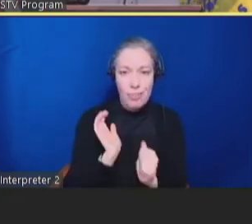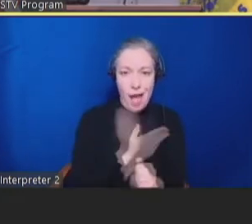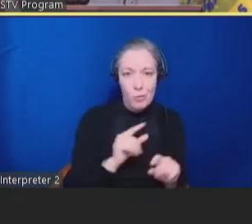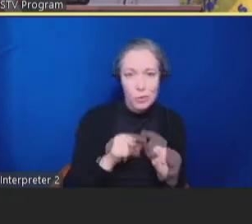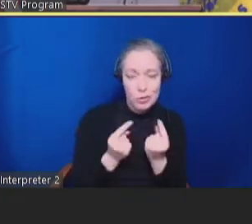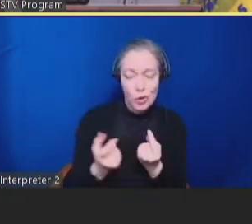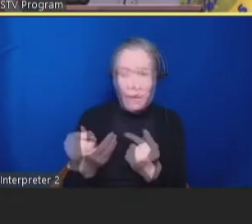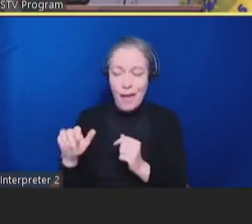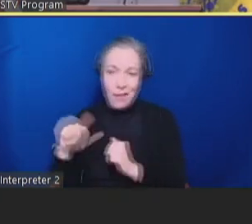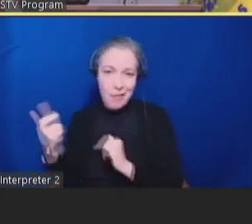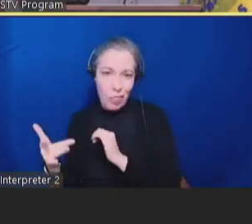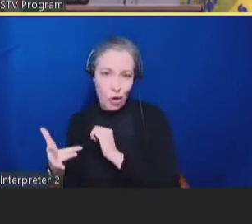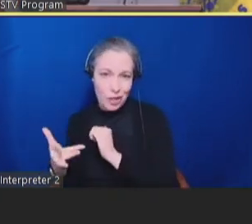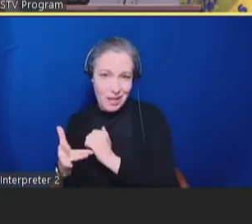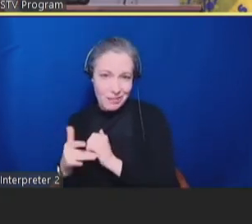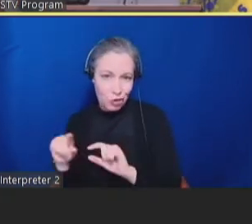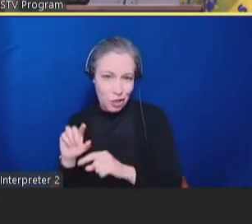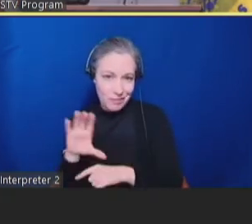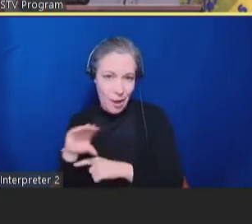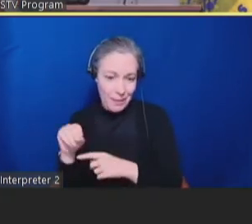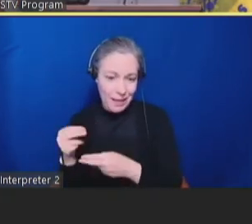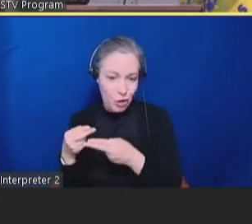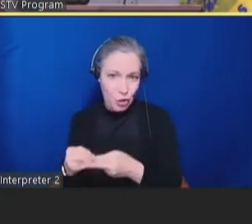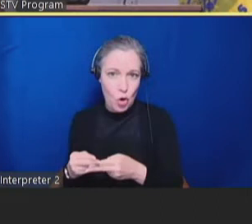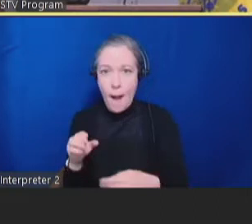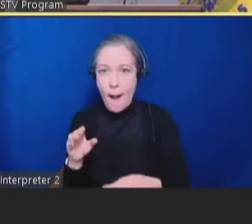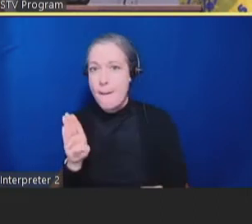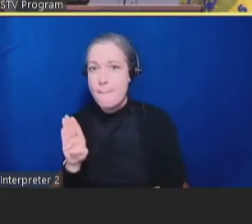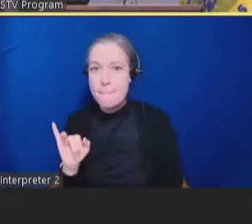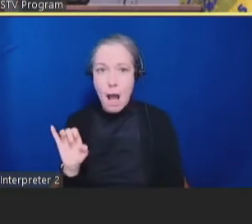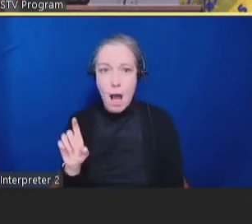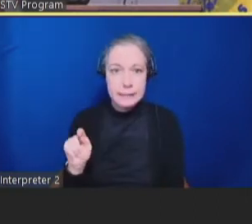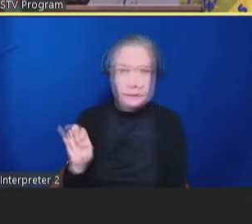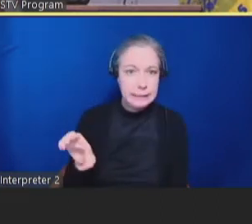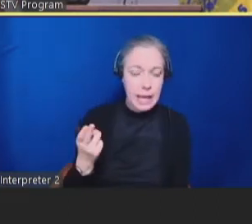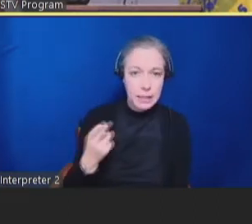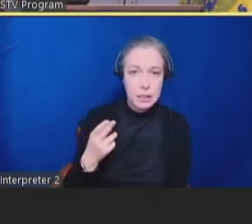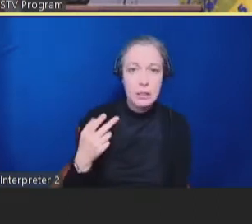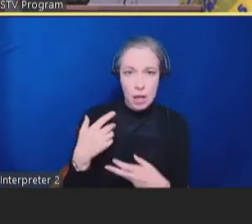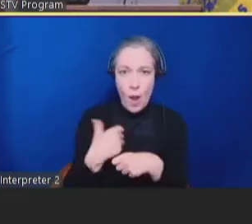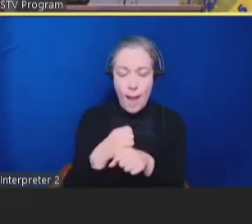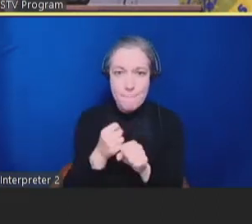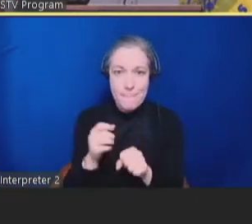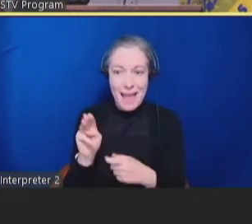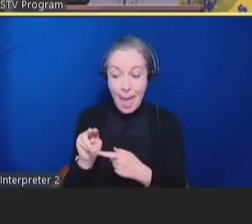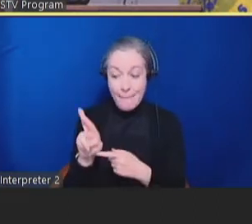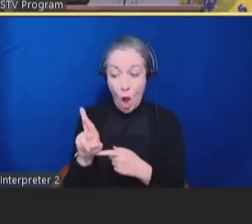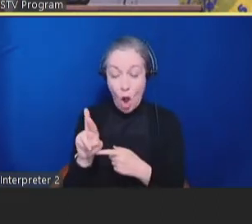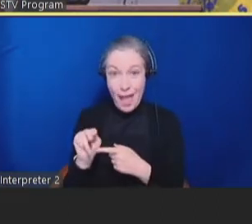company, BioNTech, to make mRNA vaccines for pancreatic cancer a lowly mutated cancer,